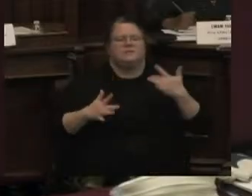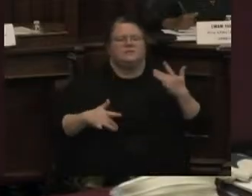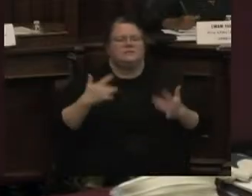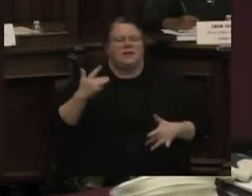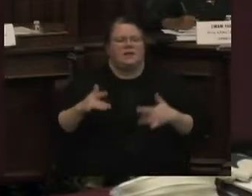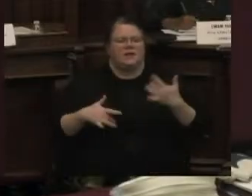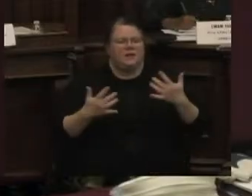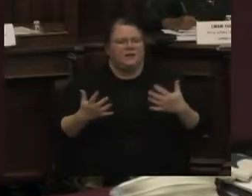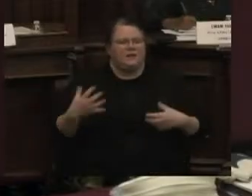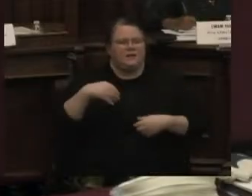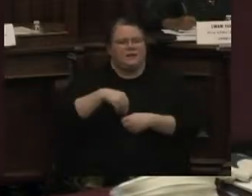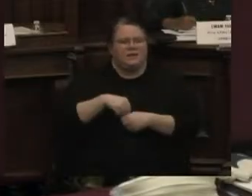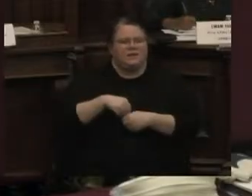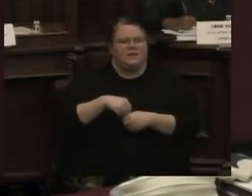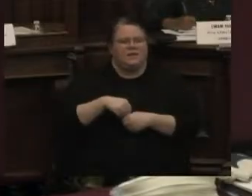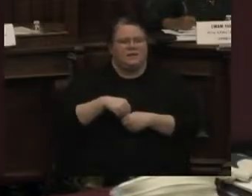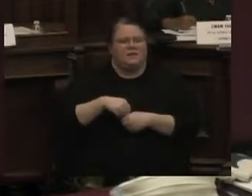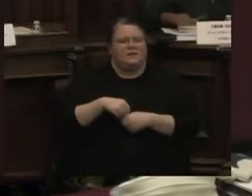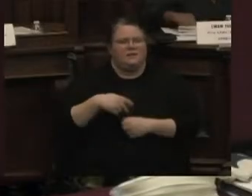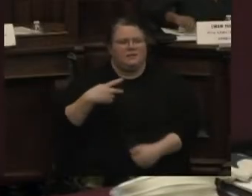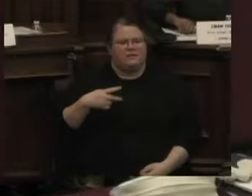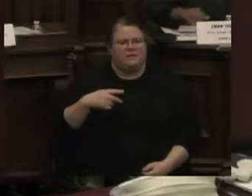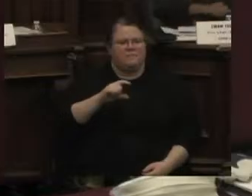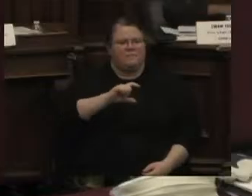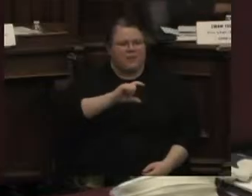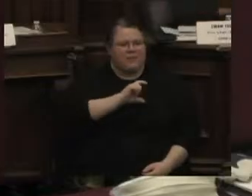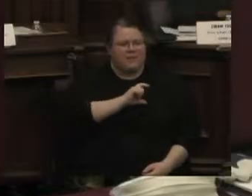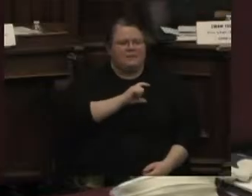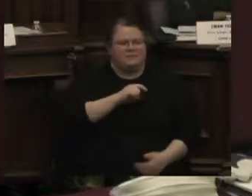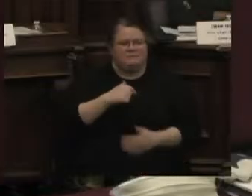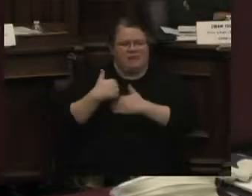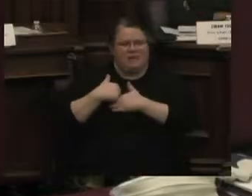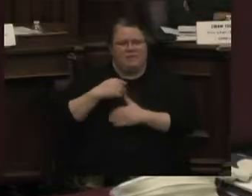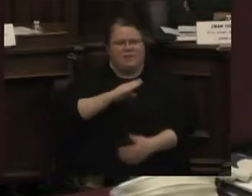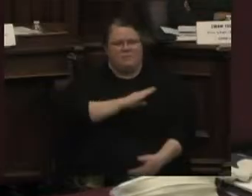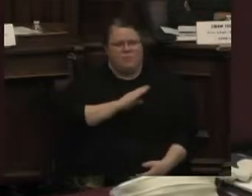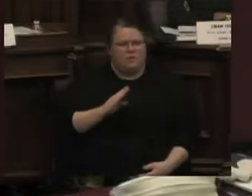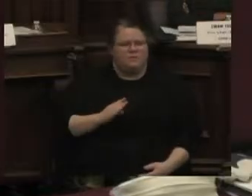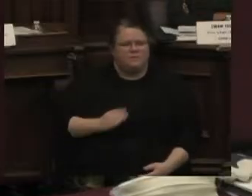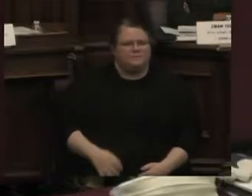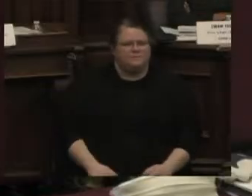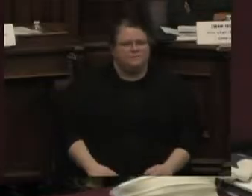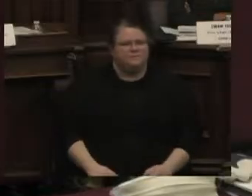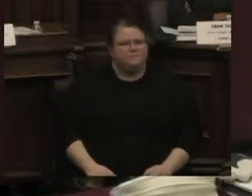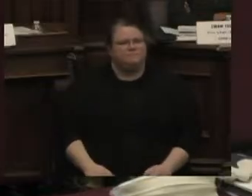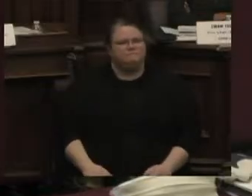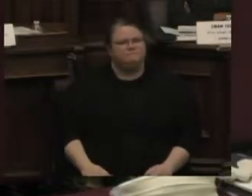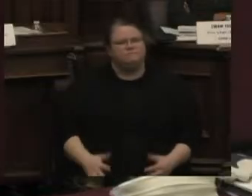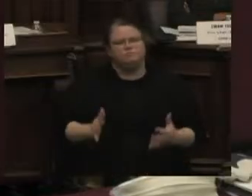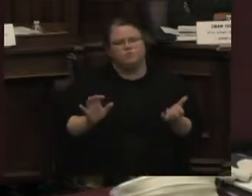policy and oversight. I am ecstatic to be a part of the